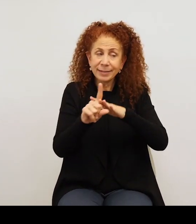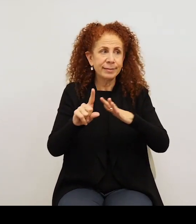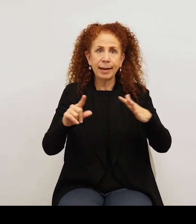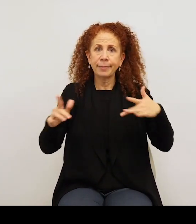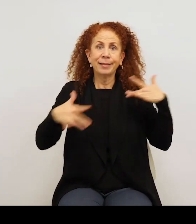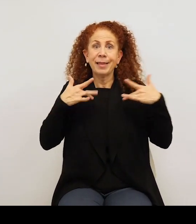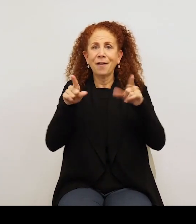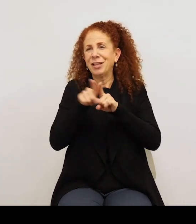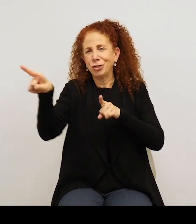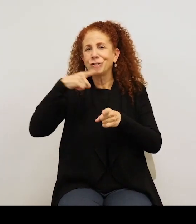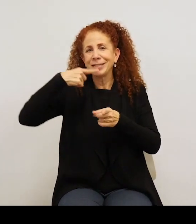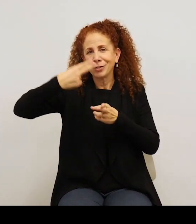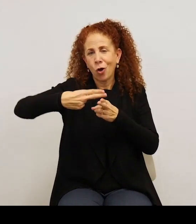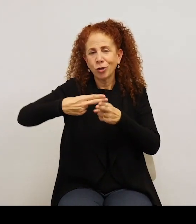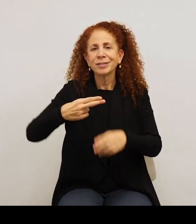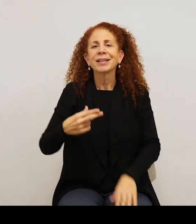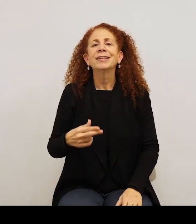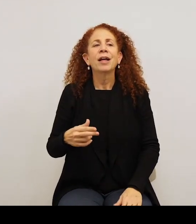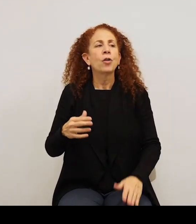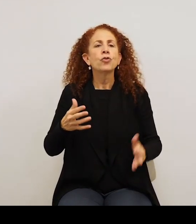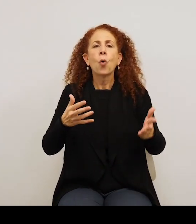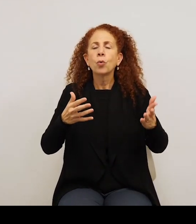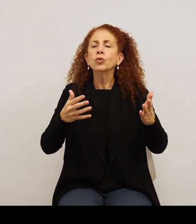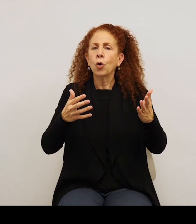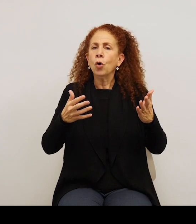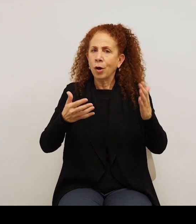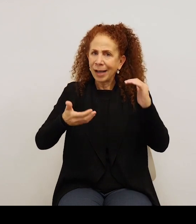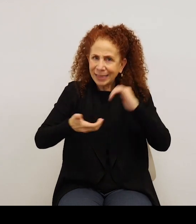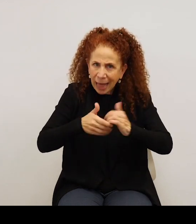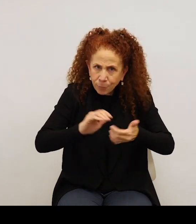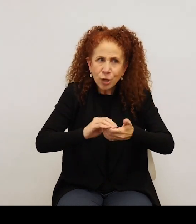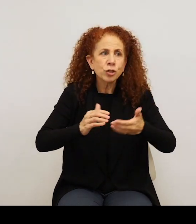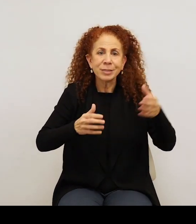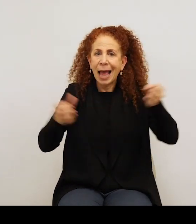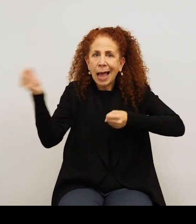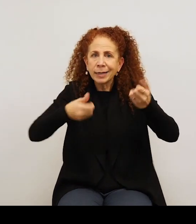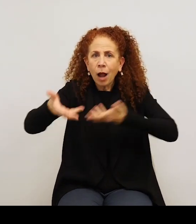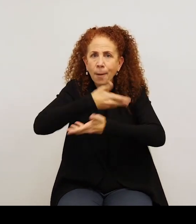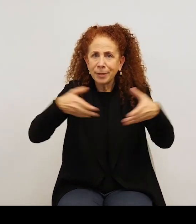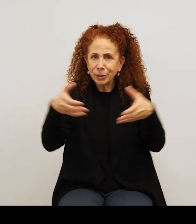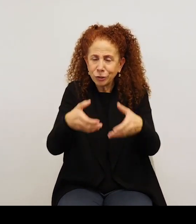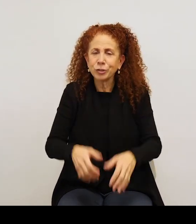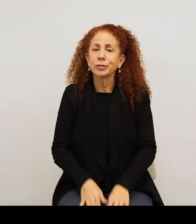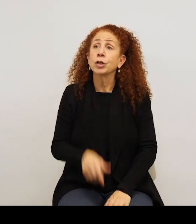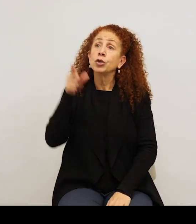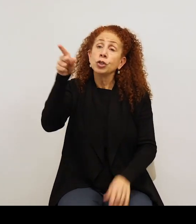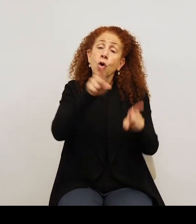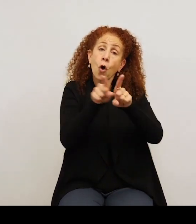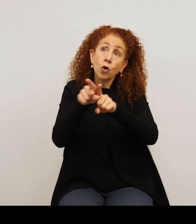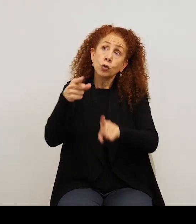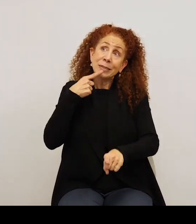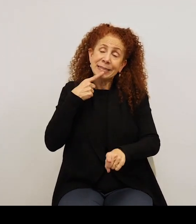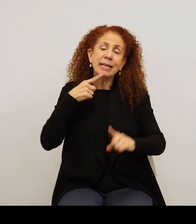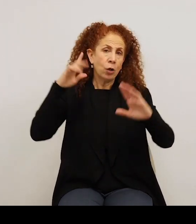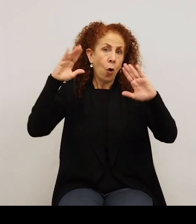as she calls it, collaborations and combinations. She also voiced the hope that this